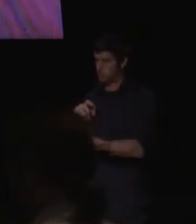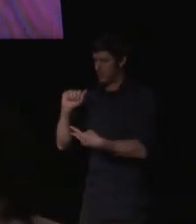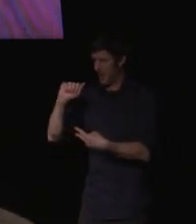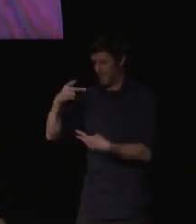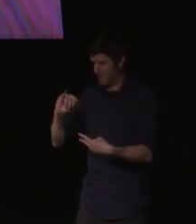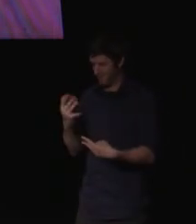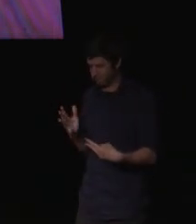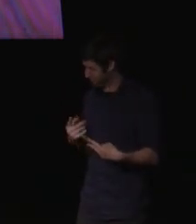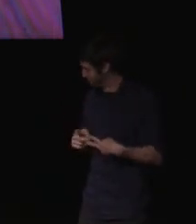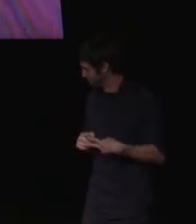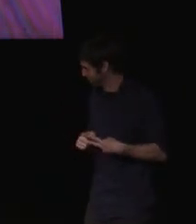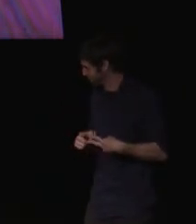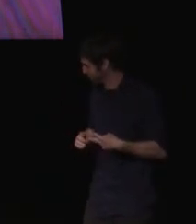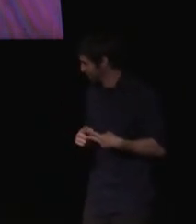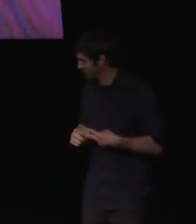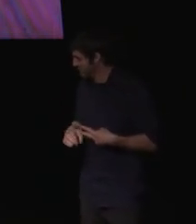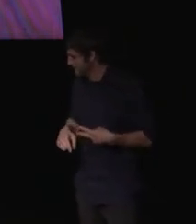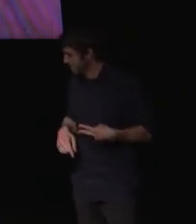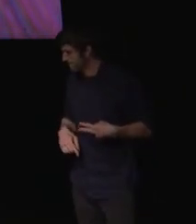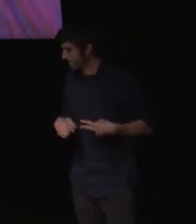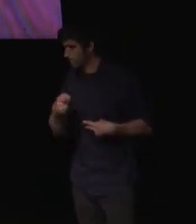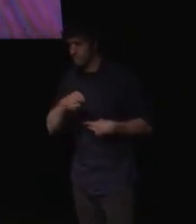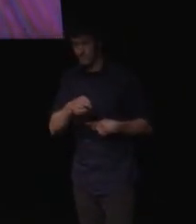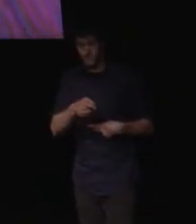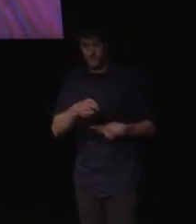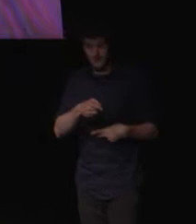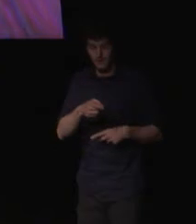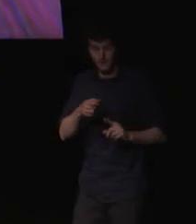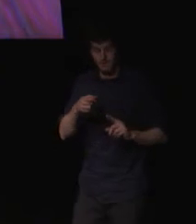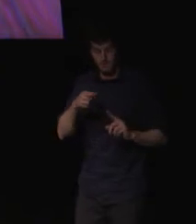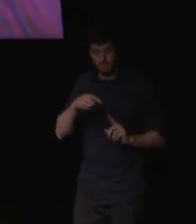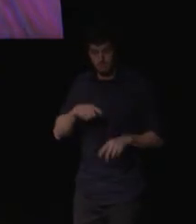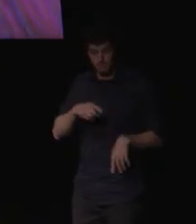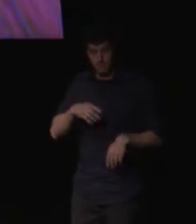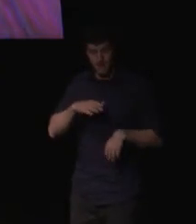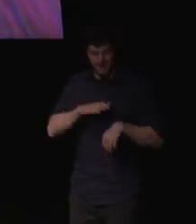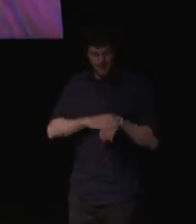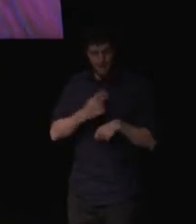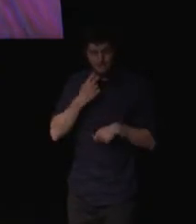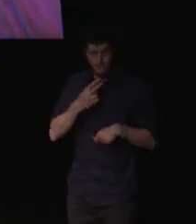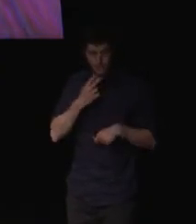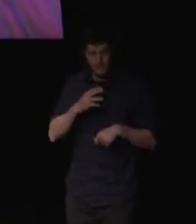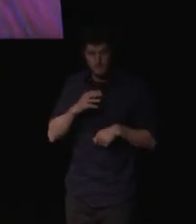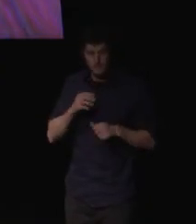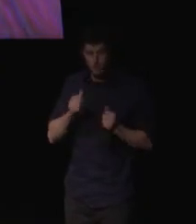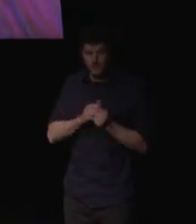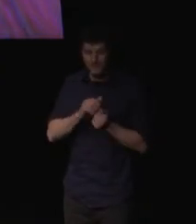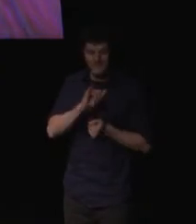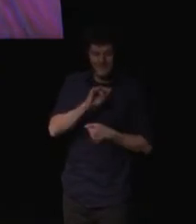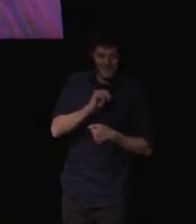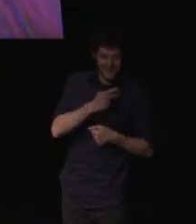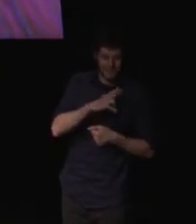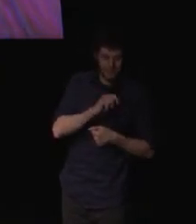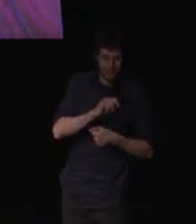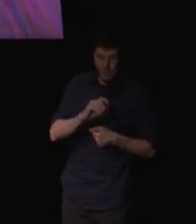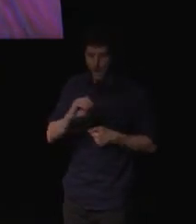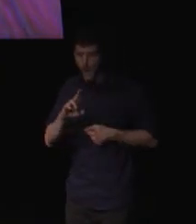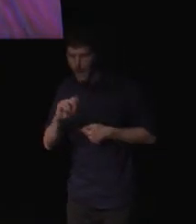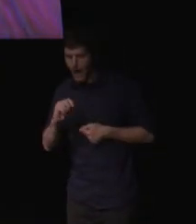So this activates voice-chat by setting the input and output audio devices. So, this is in this example automatic,